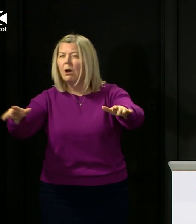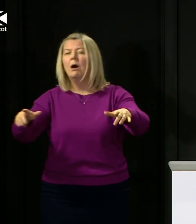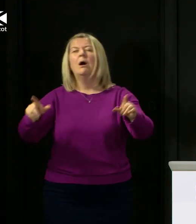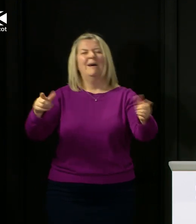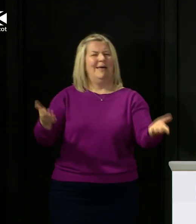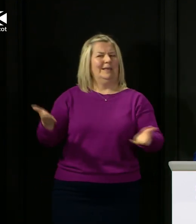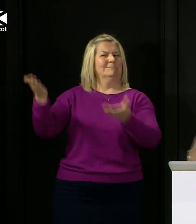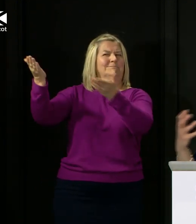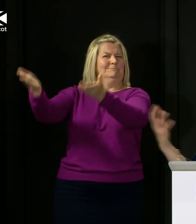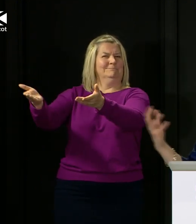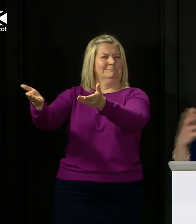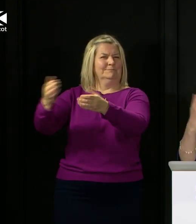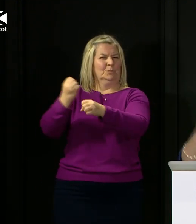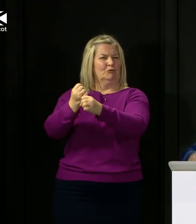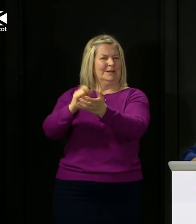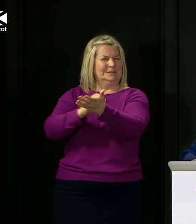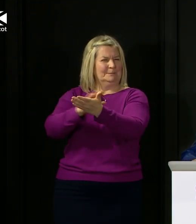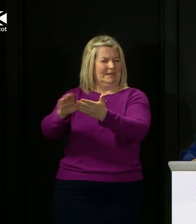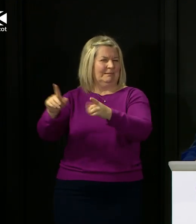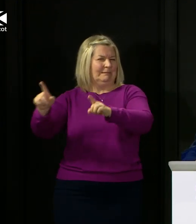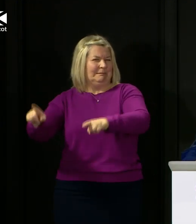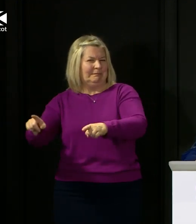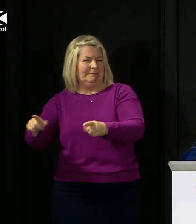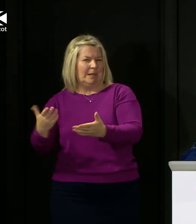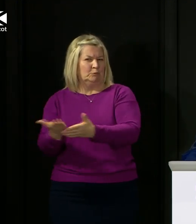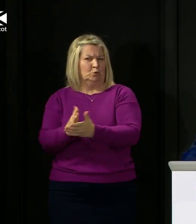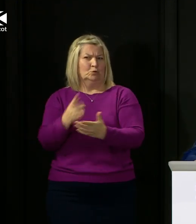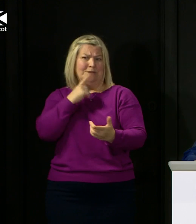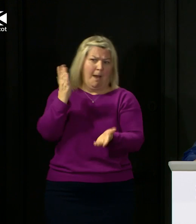and I'm not sure, Gregor can say, I'm not sure sure we can say that with certainty.